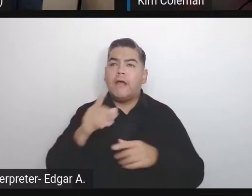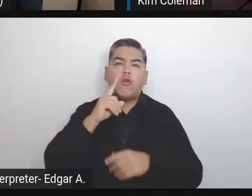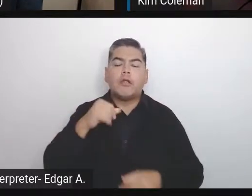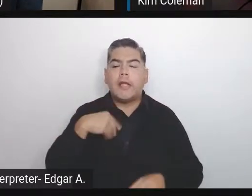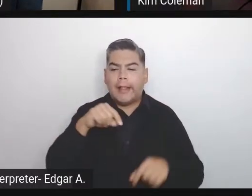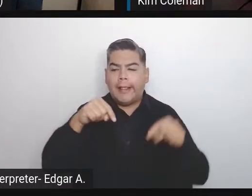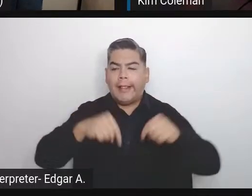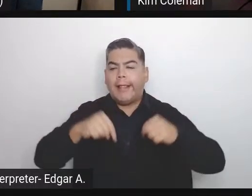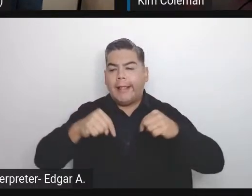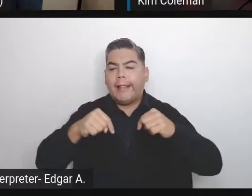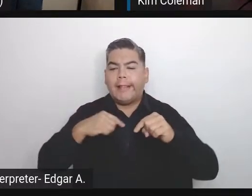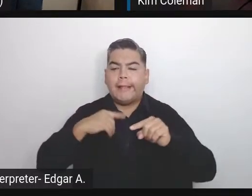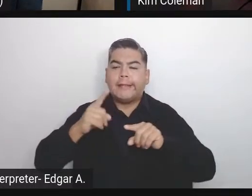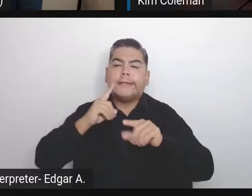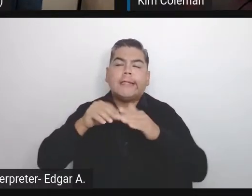most basic example in, for example,